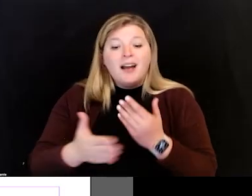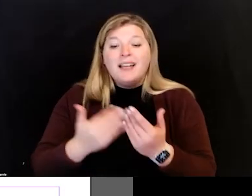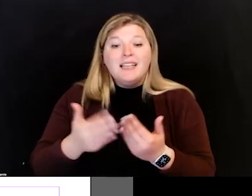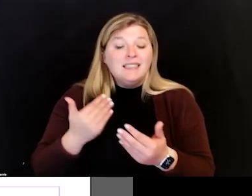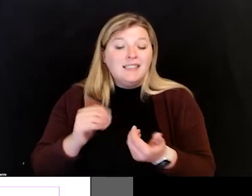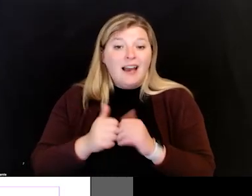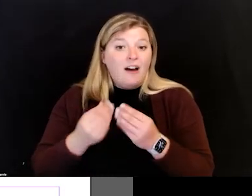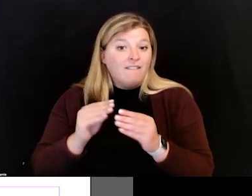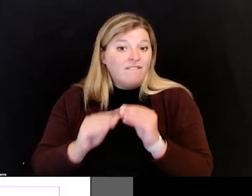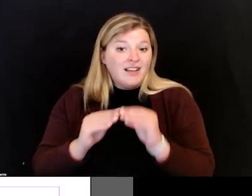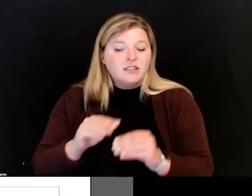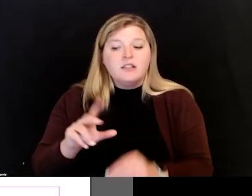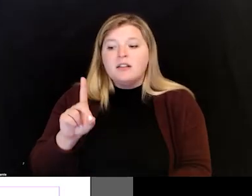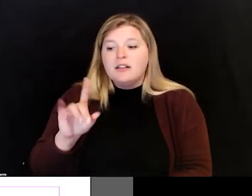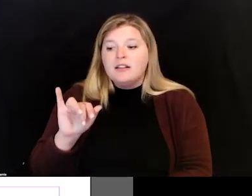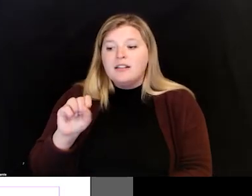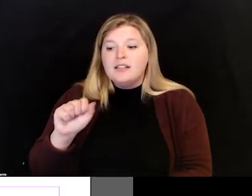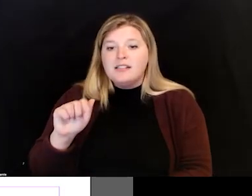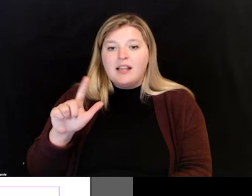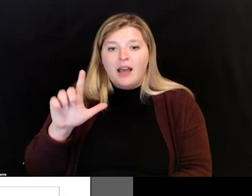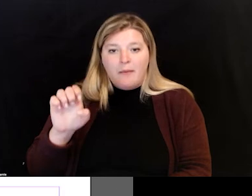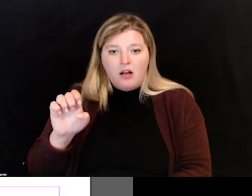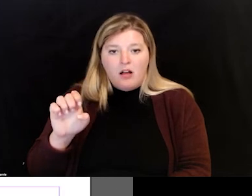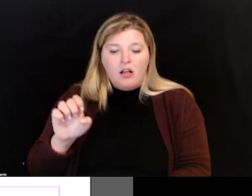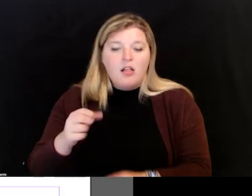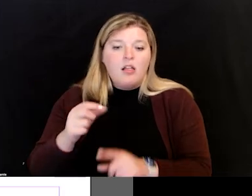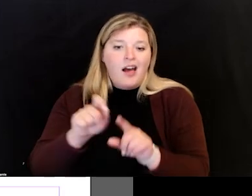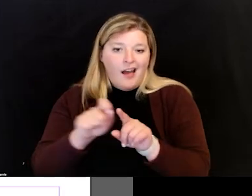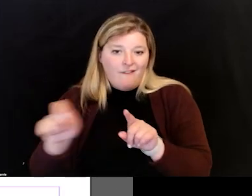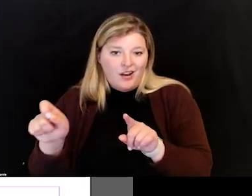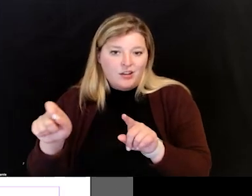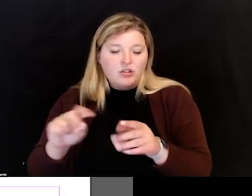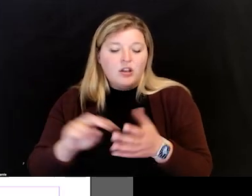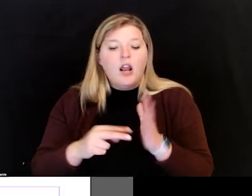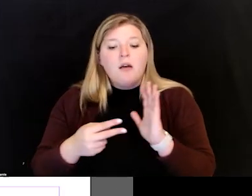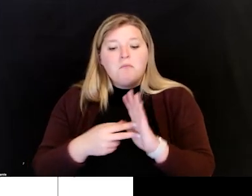That's what I do in all of my work, and I find that it makes my documents more usable.